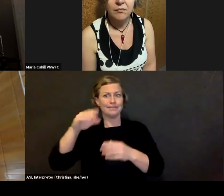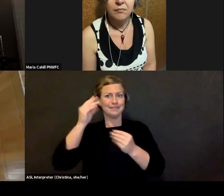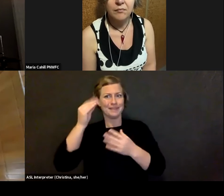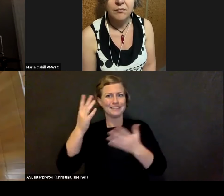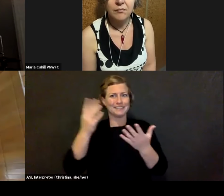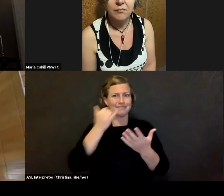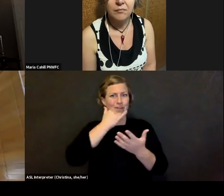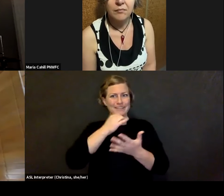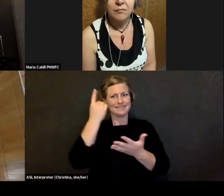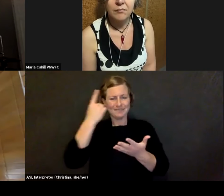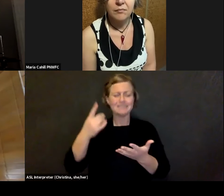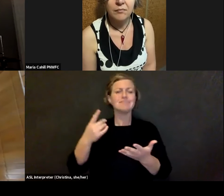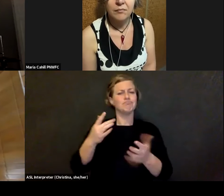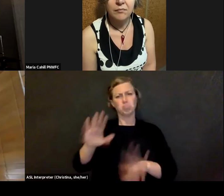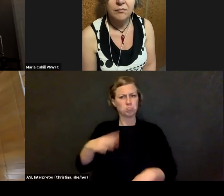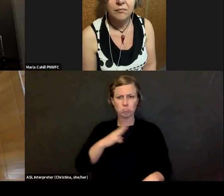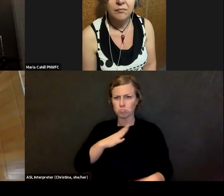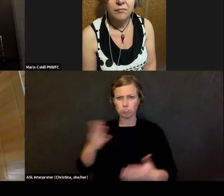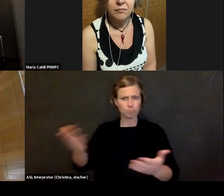but that's